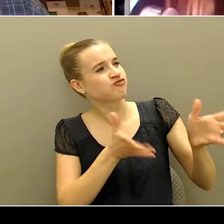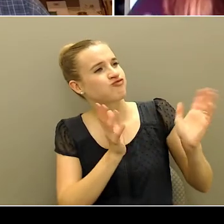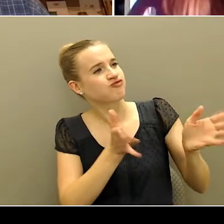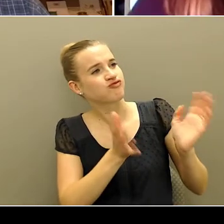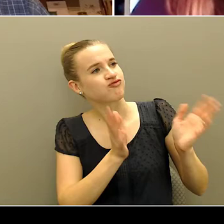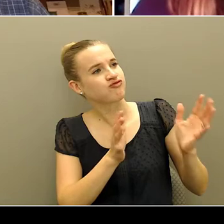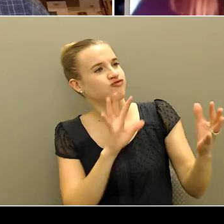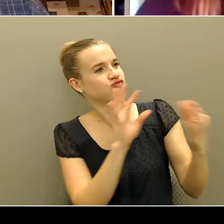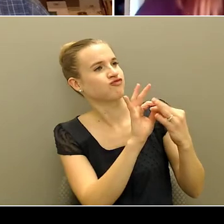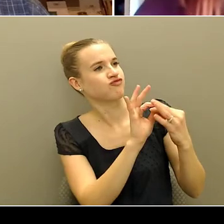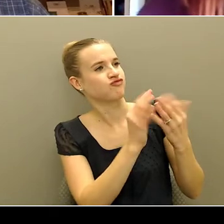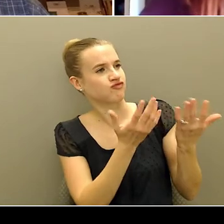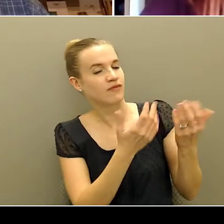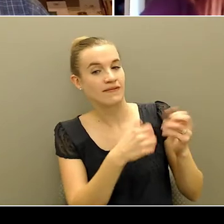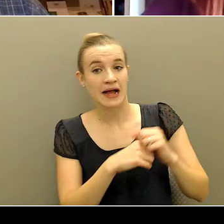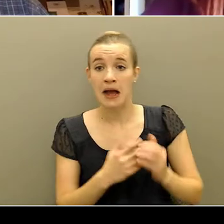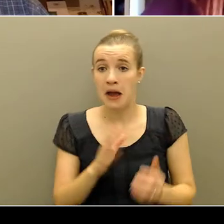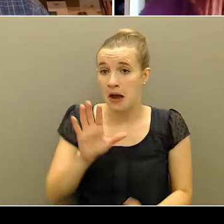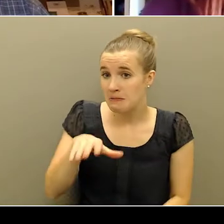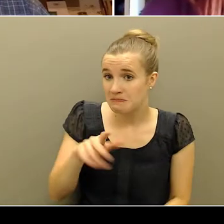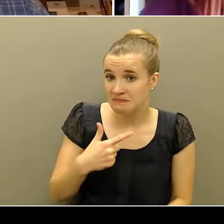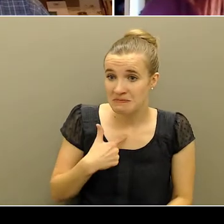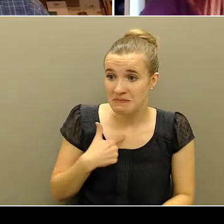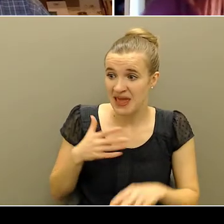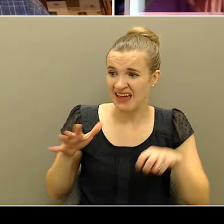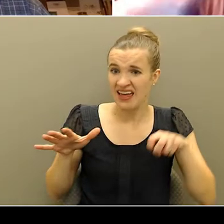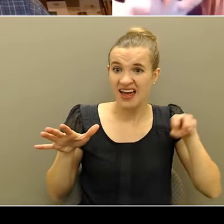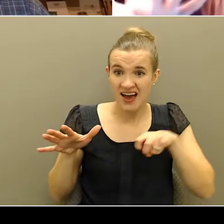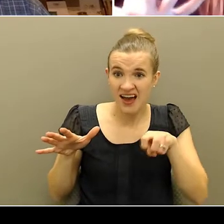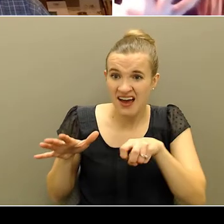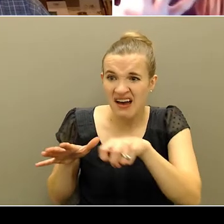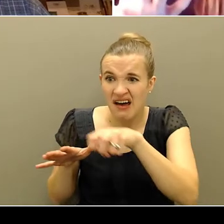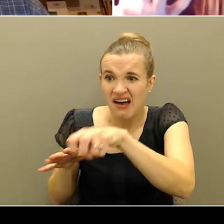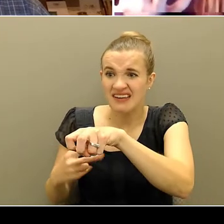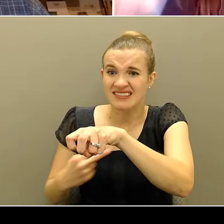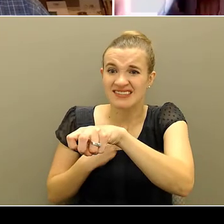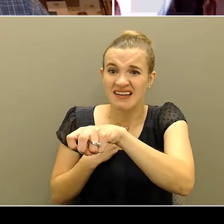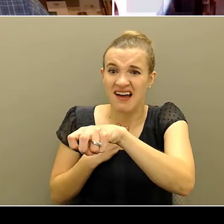my boundaries, but also I feel like, too, it's kind of like a win-win. Like,